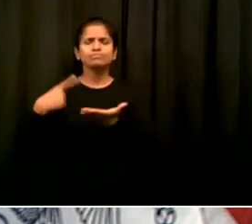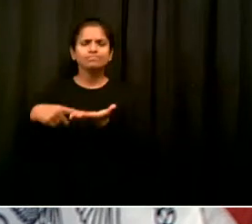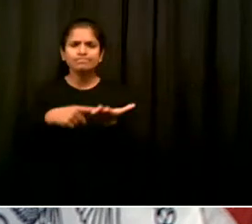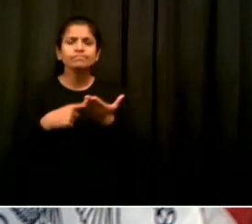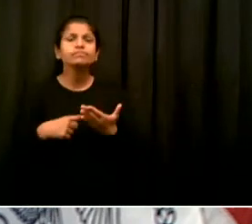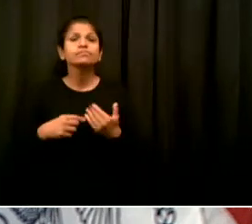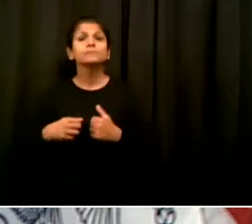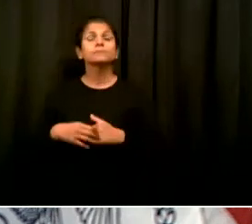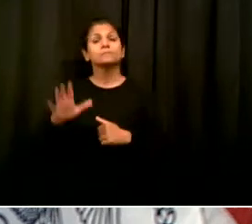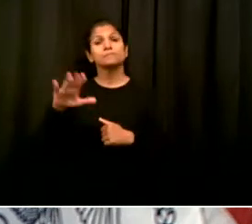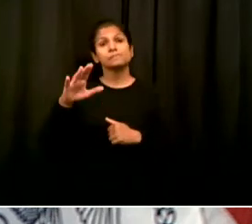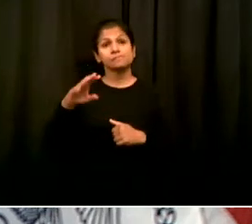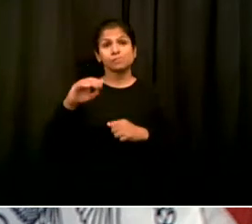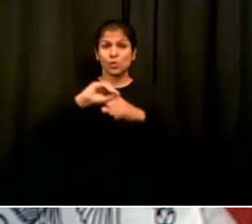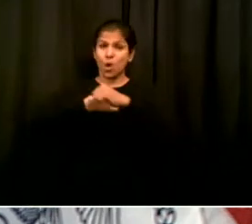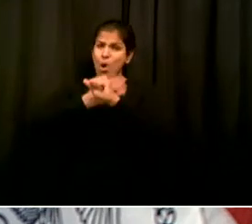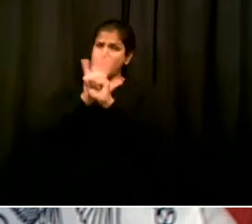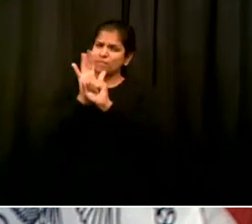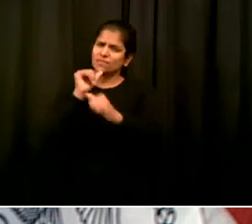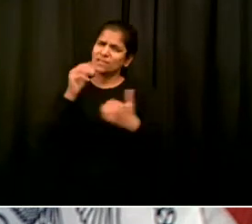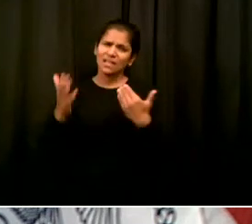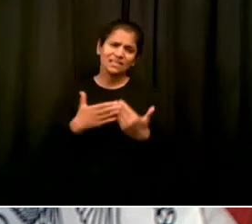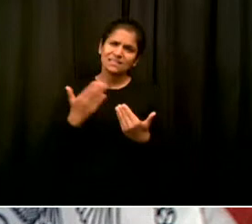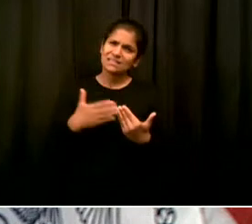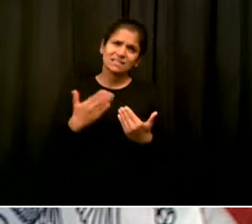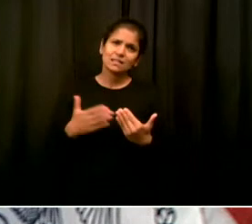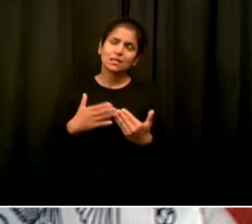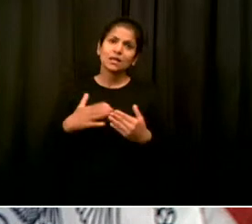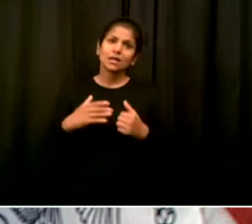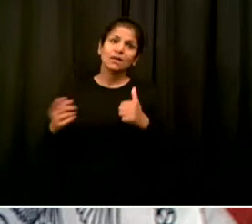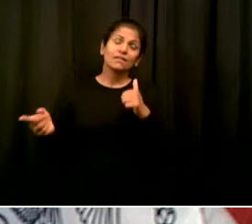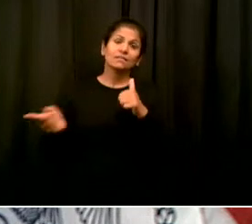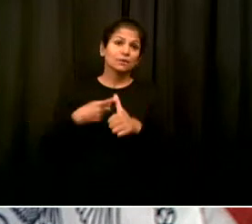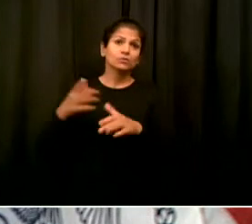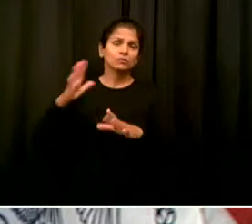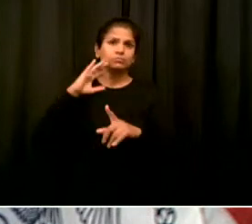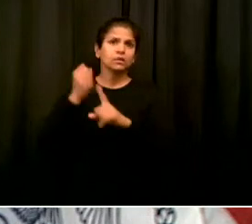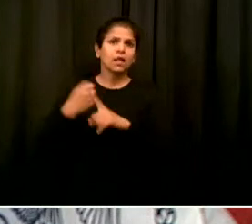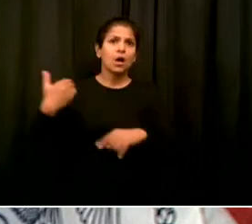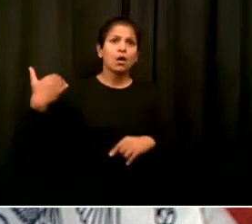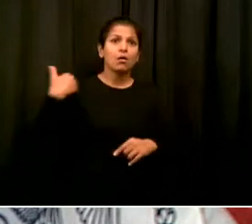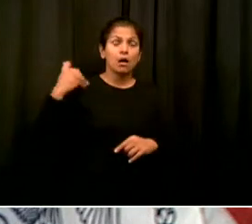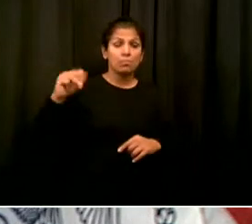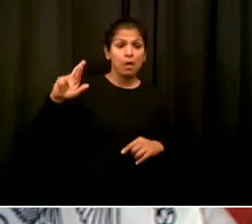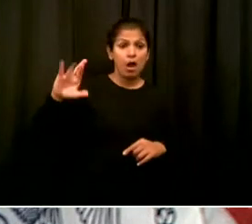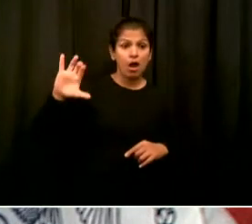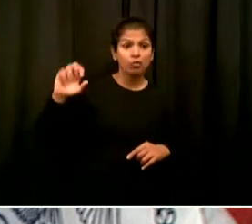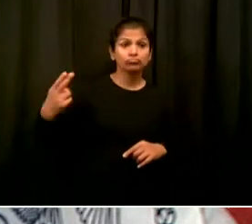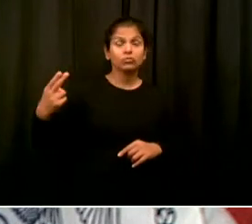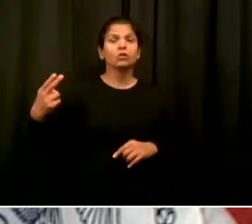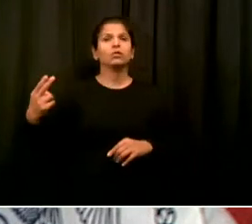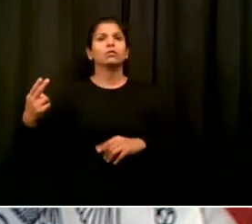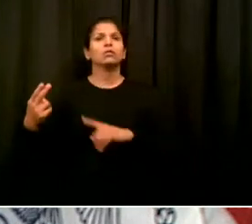HOSPITALLIZATIONS. WE REALLY LEARAREDN A LOT THE HARD WAY DEALING WITH AN UNPRECEDENTED CCRISIIINS RMACHC